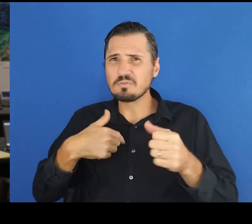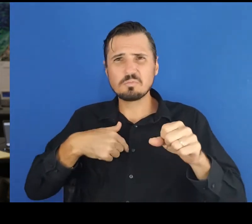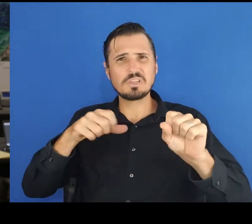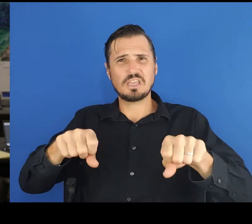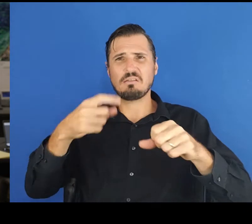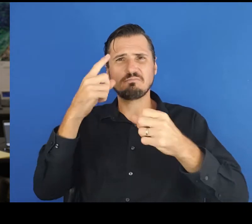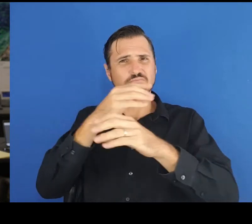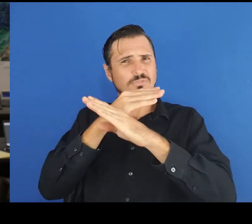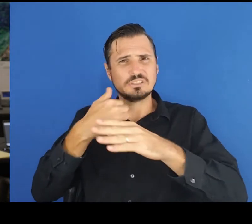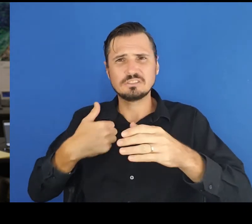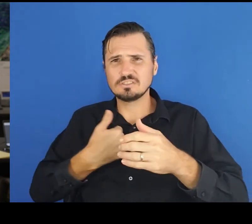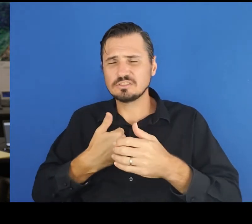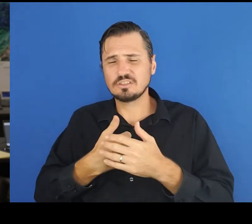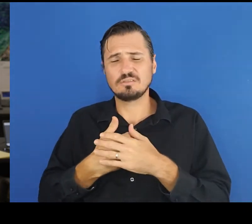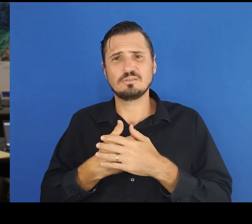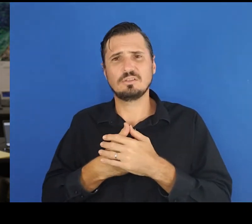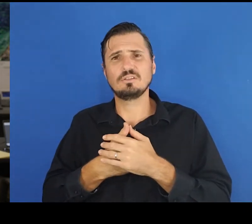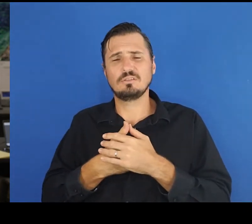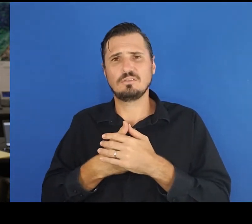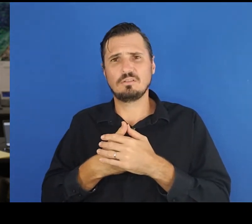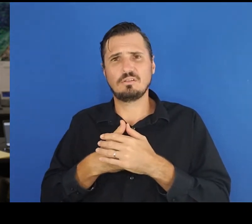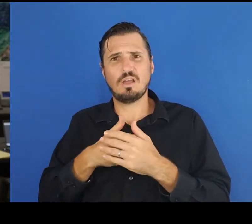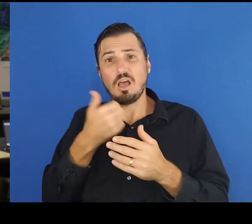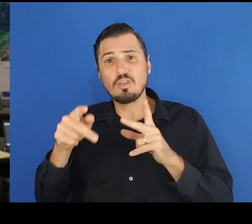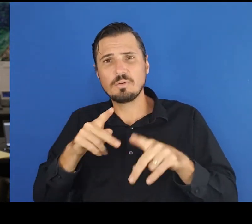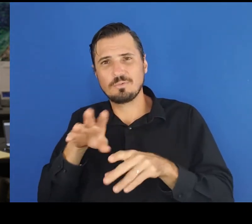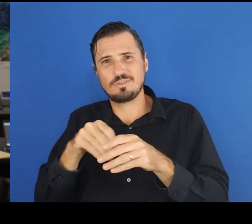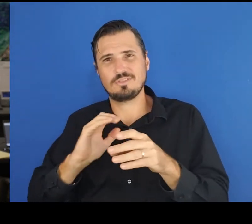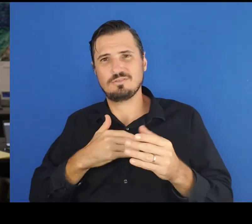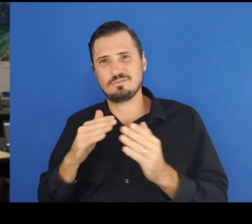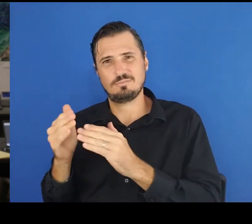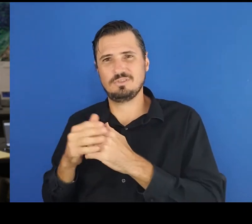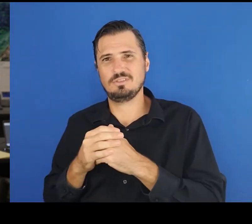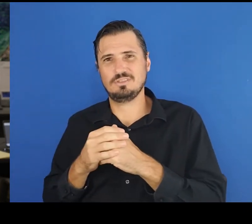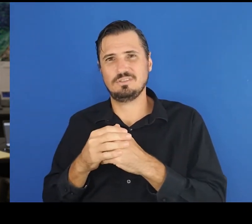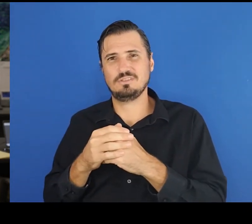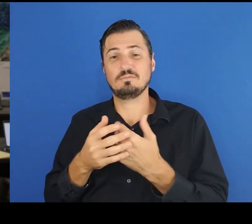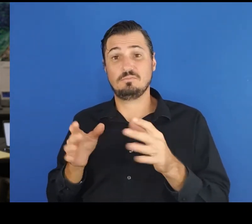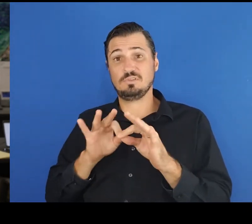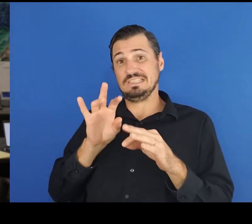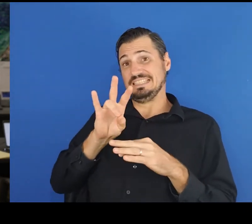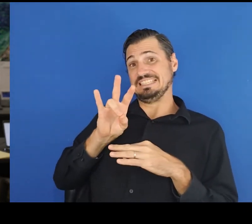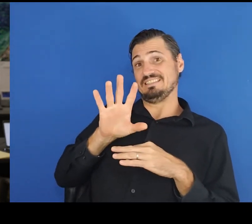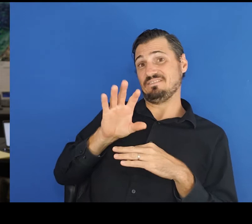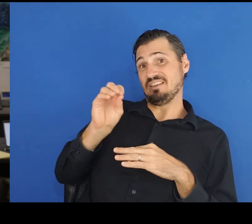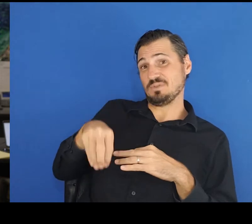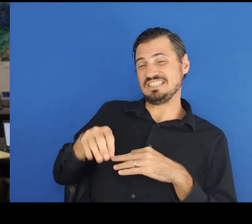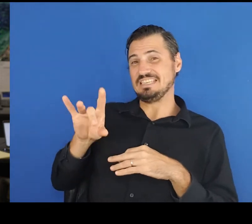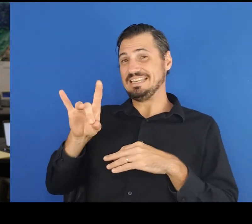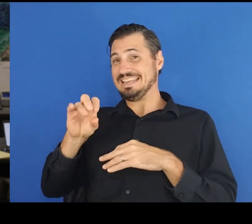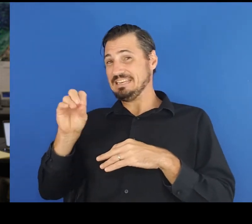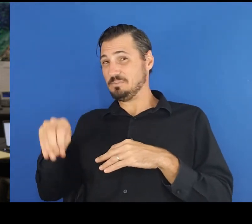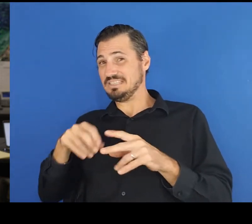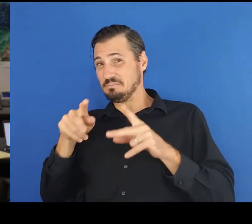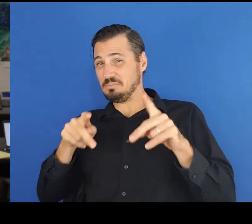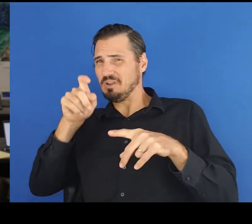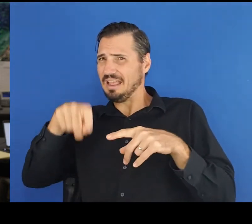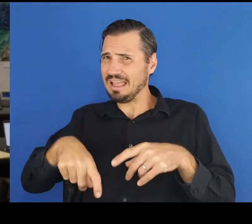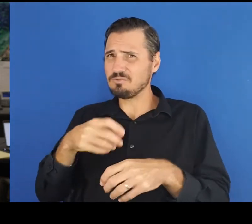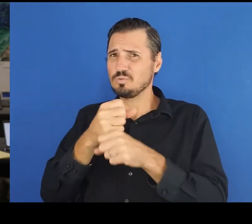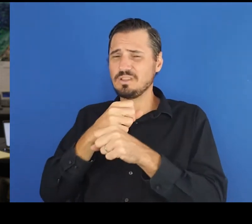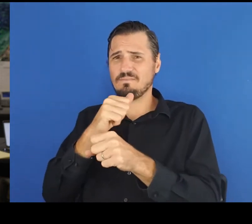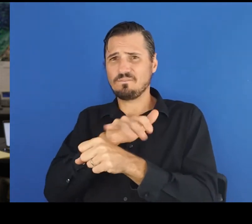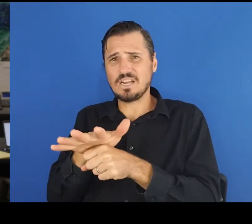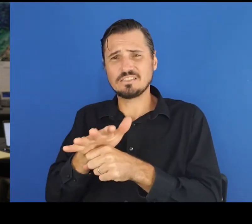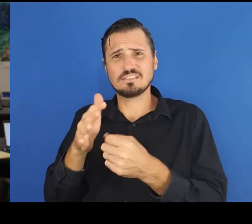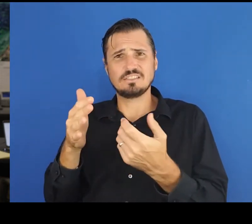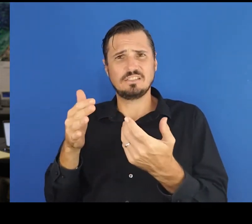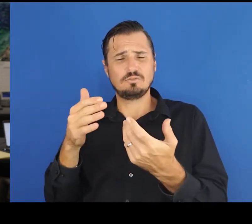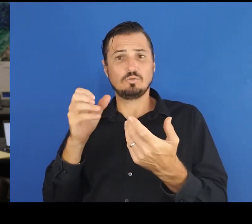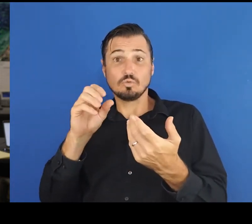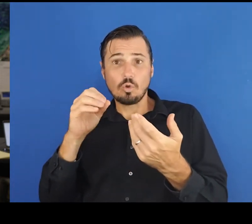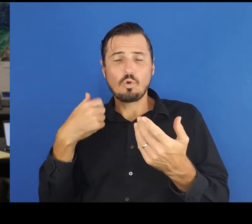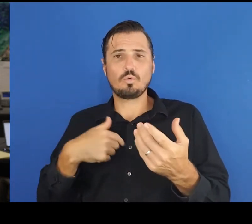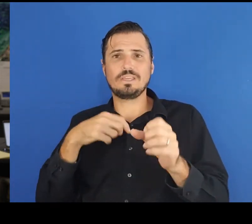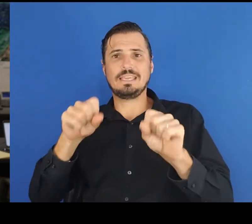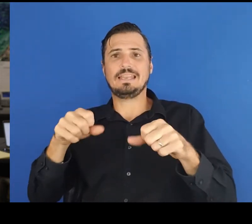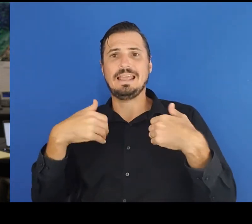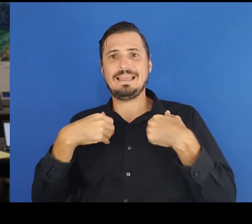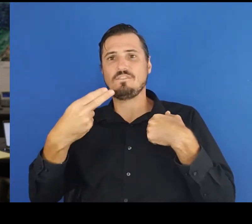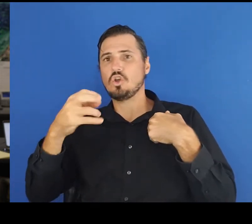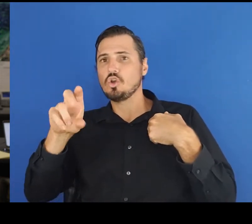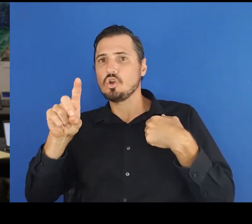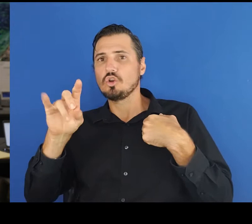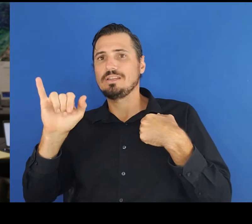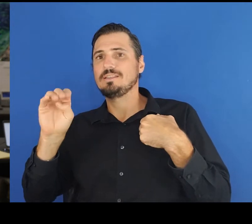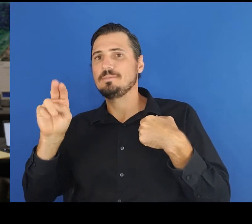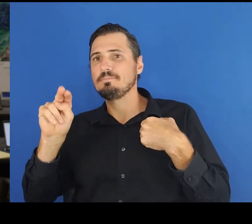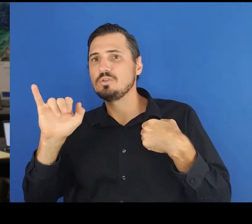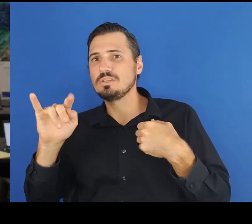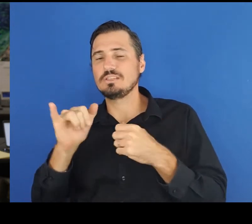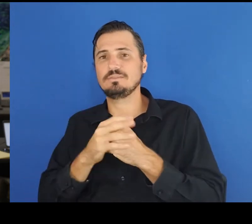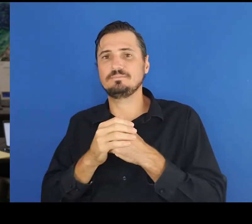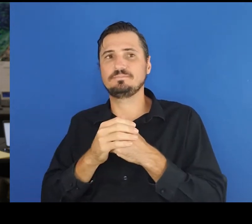We need at least 70-85% of the population to reach herd immunity, and waiting too long to get vaccinated can increase the risk, The longer people stay unvaccinated, the more chances a virus